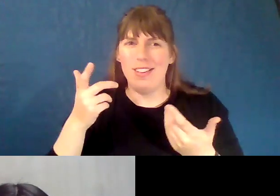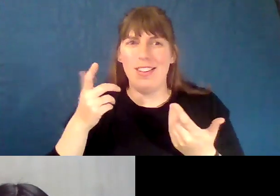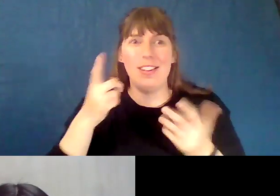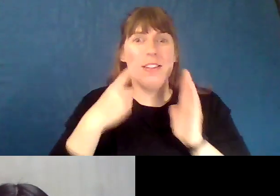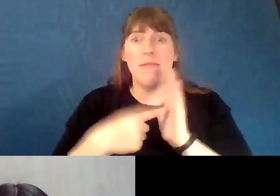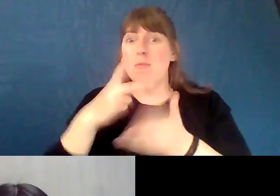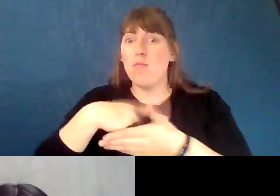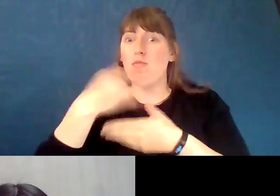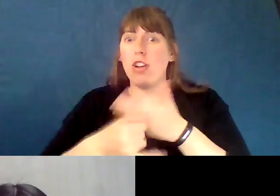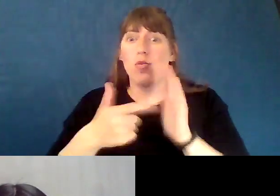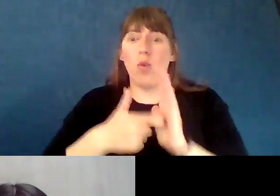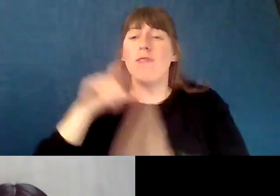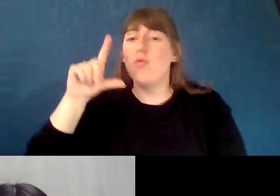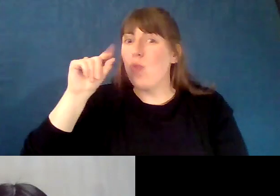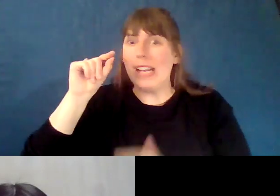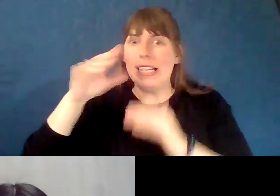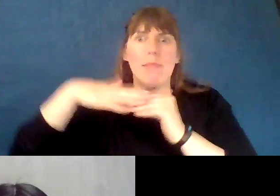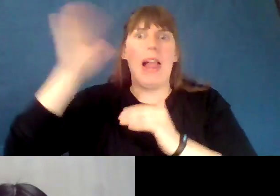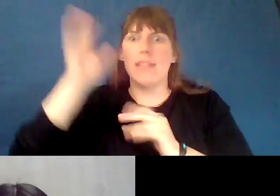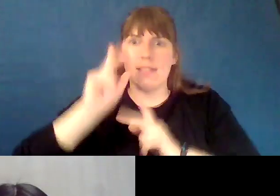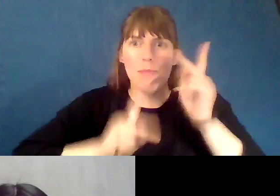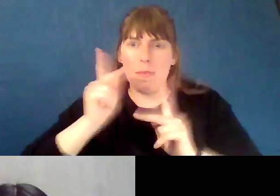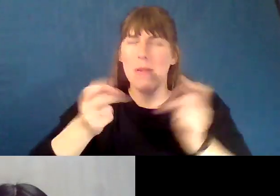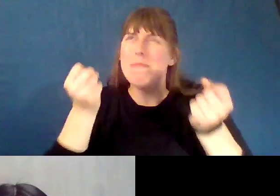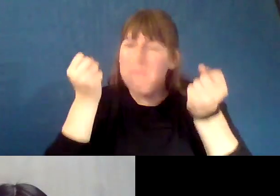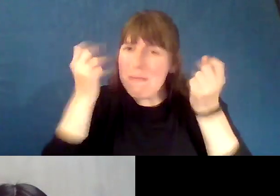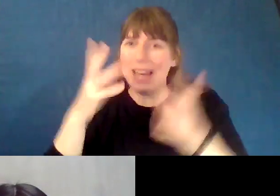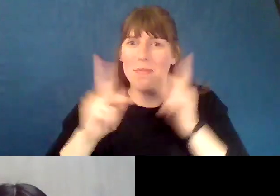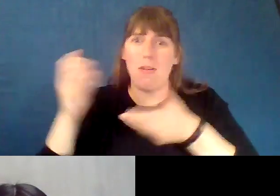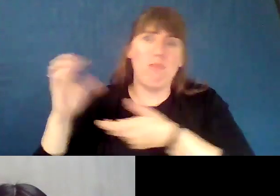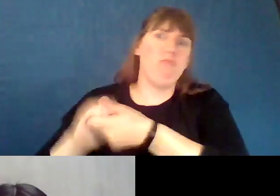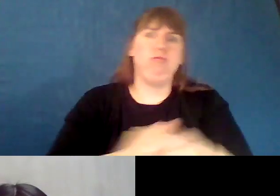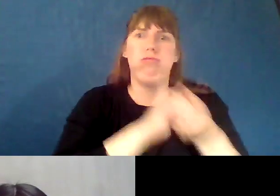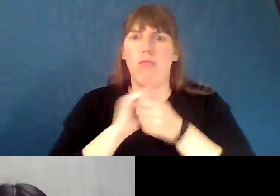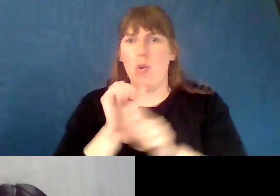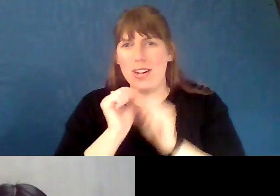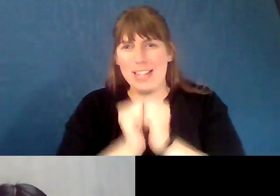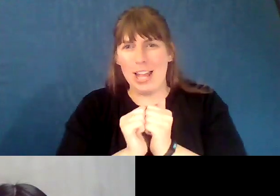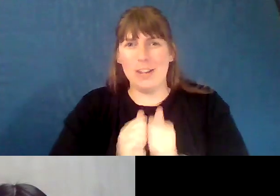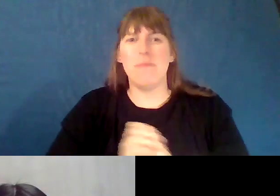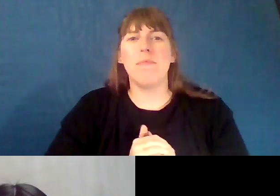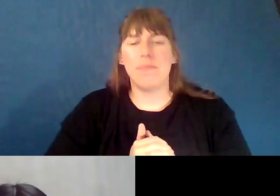20 plus people to make it possible. So, you know, that's like, that's something I think even